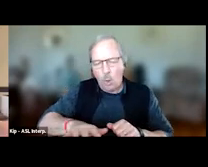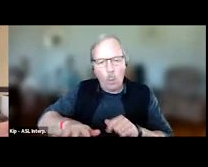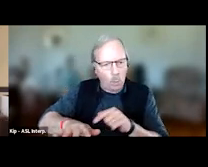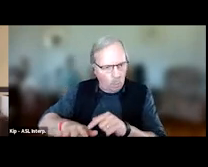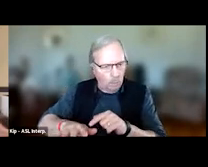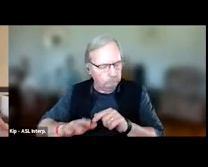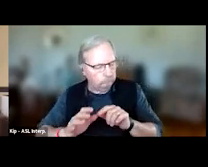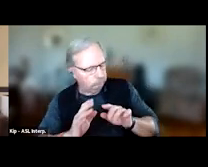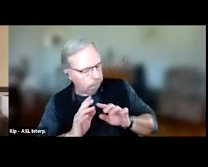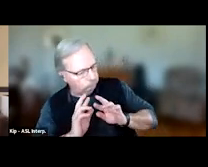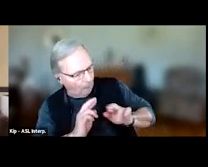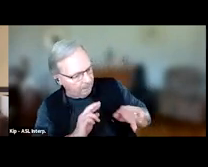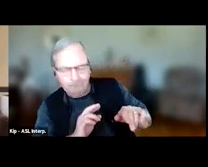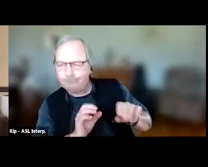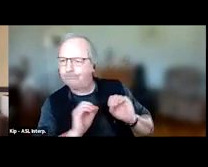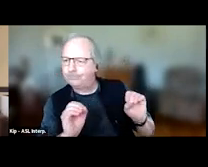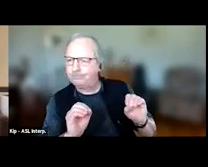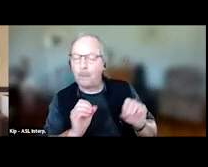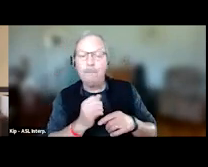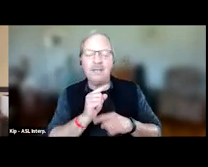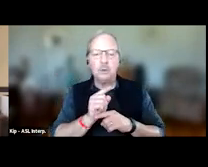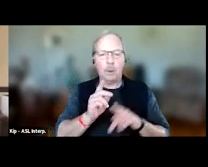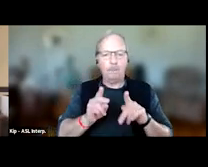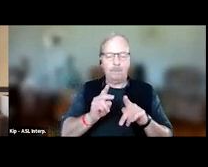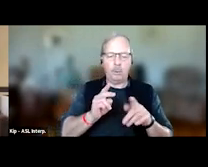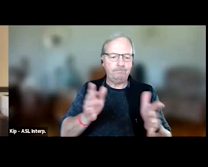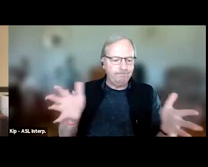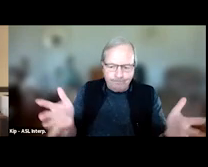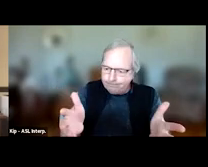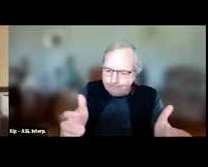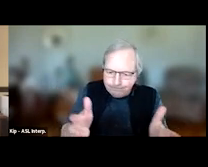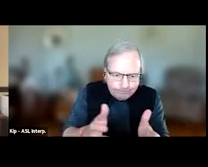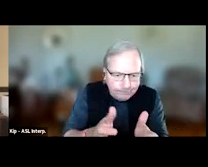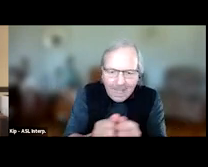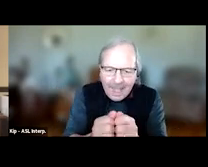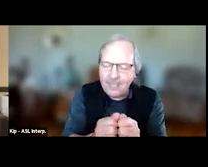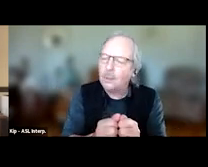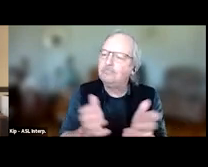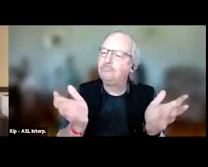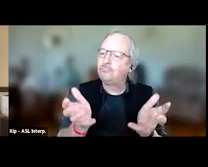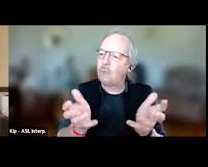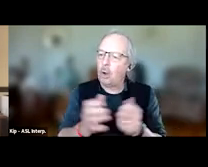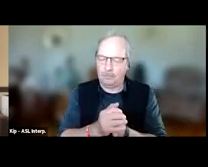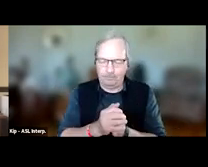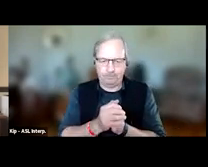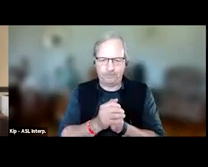or making sure that folks get together and talk. So we stand here as kind of a backstop